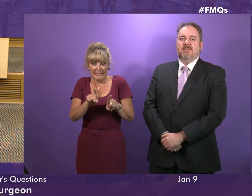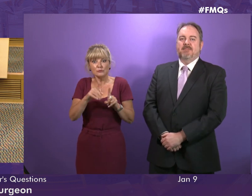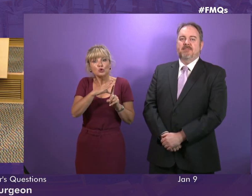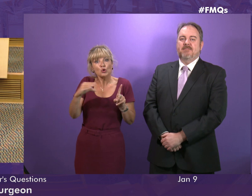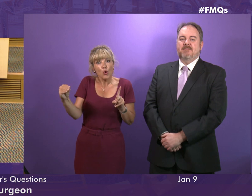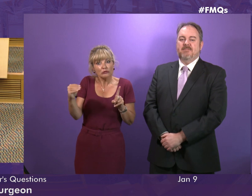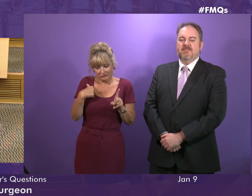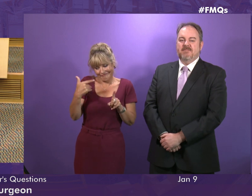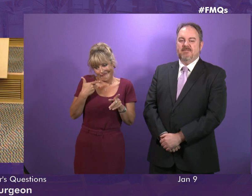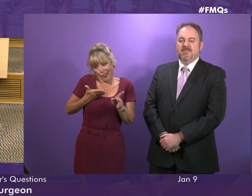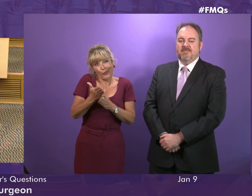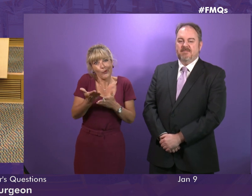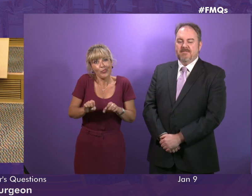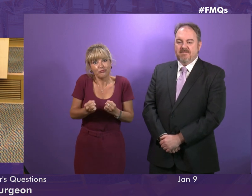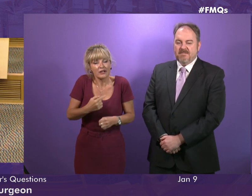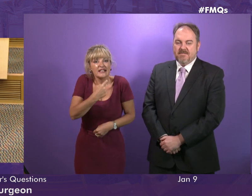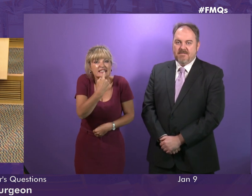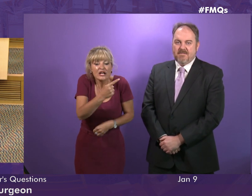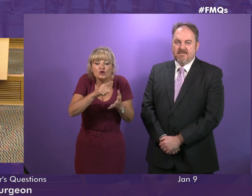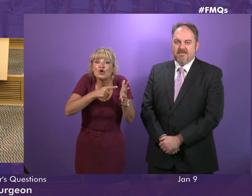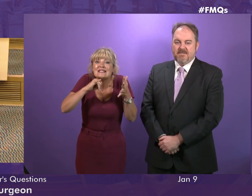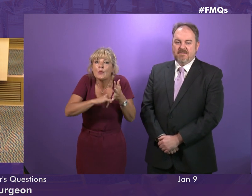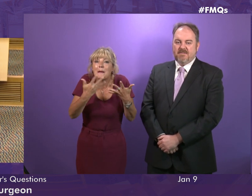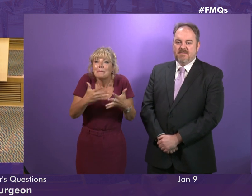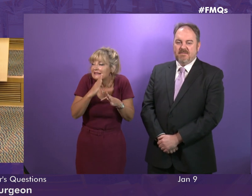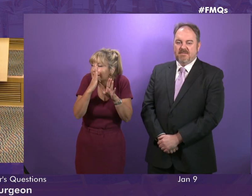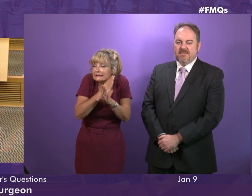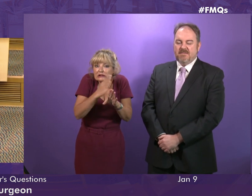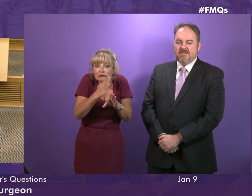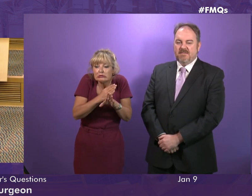secretly commissioned an analysis of the 2019 exam results.